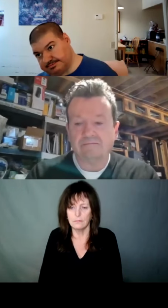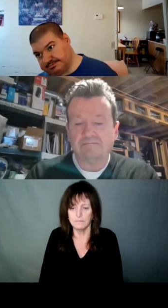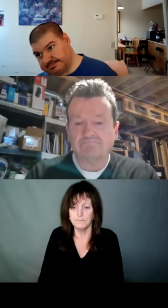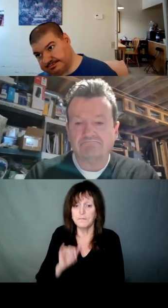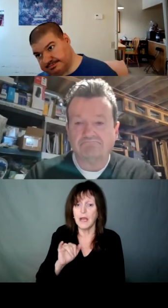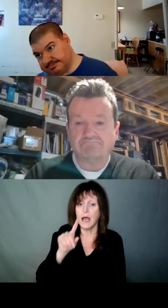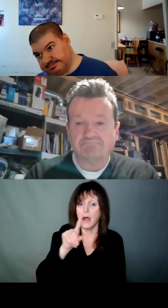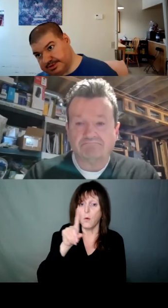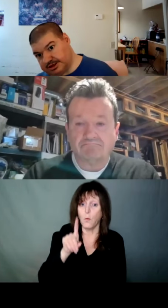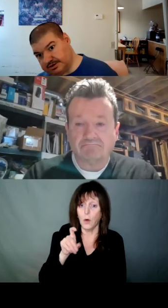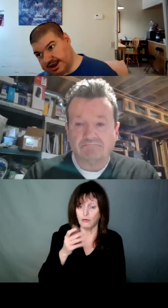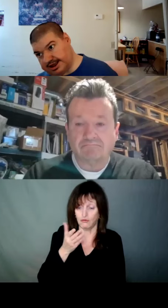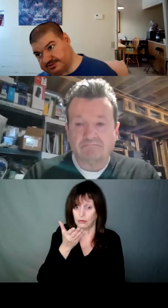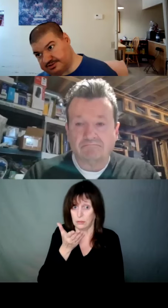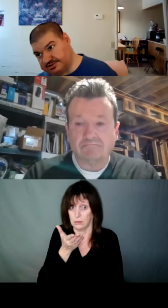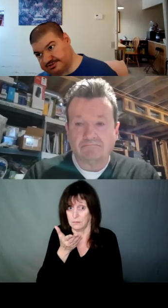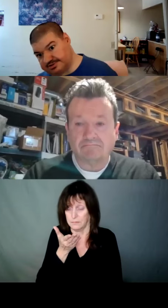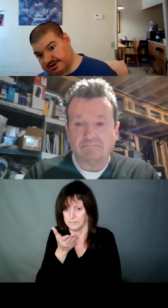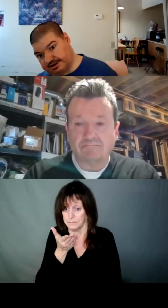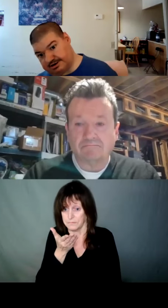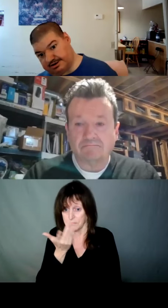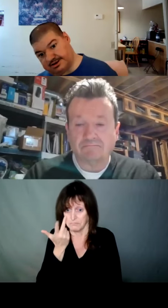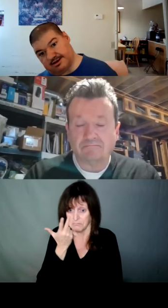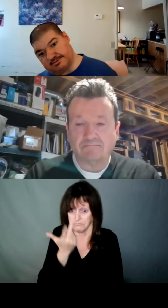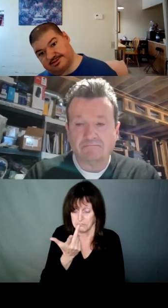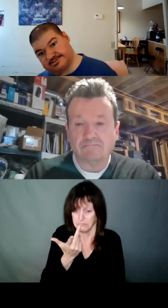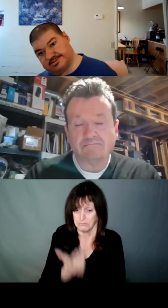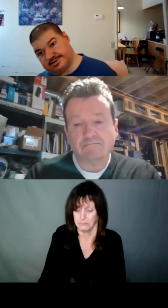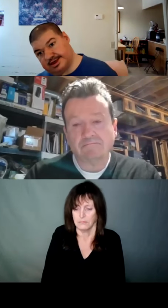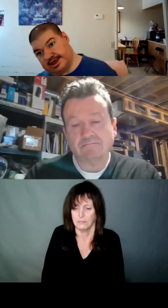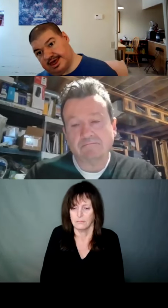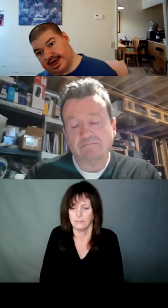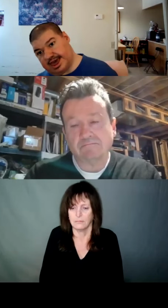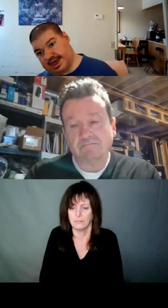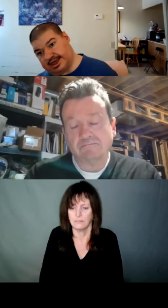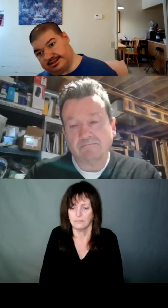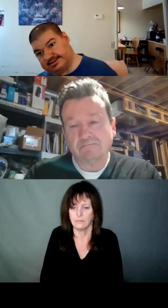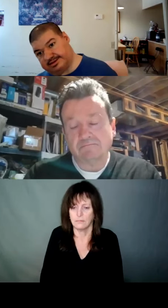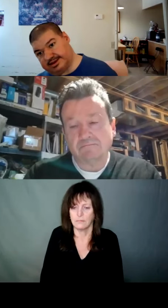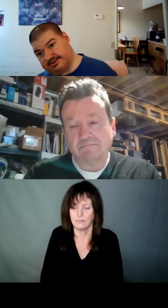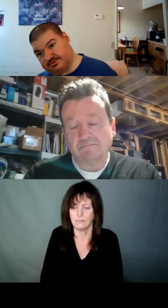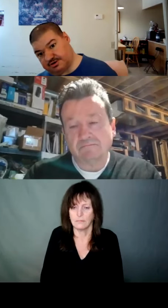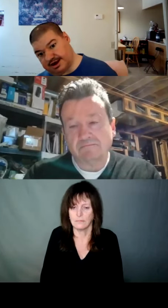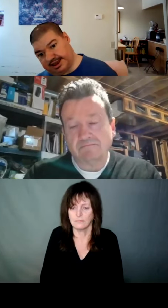Once you put in your answer you could submit and I will give everyone a few seconds